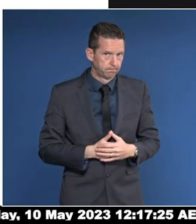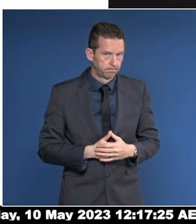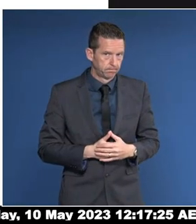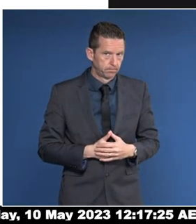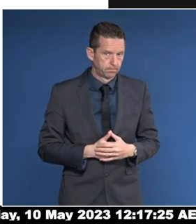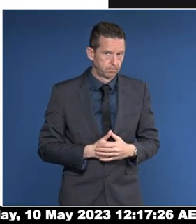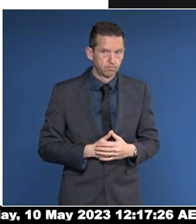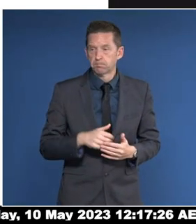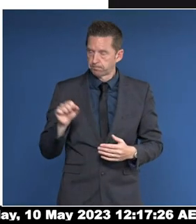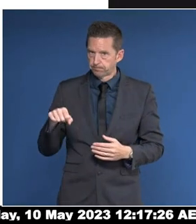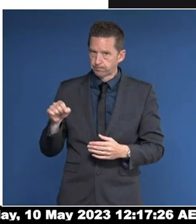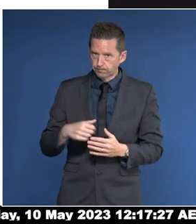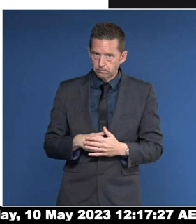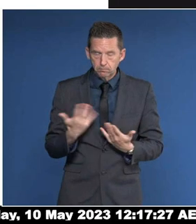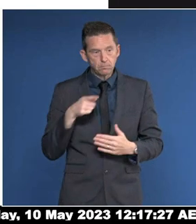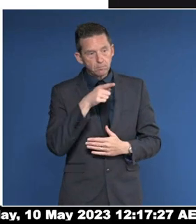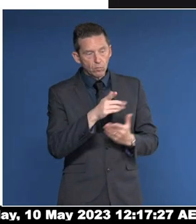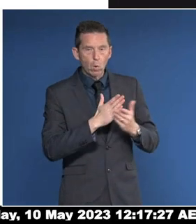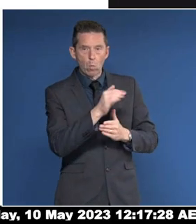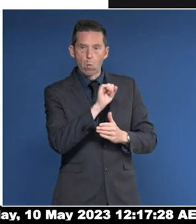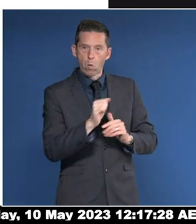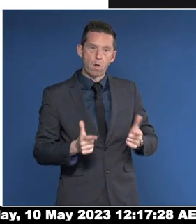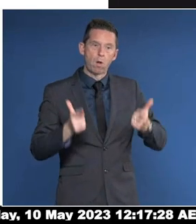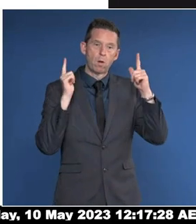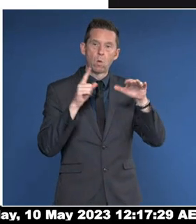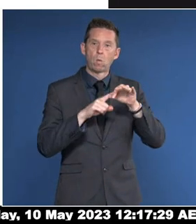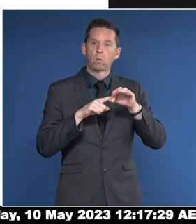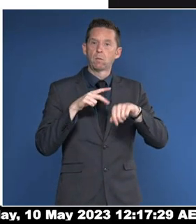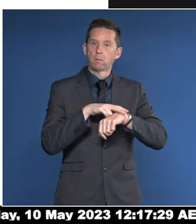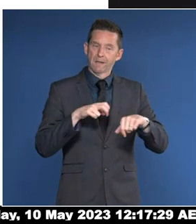Have you in the course of your professional life had opportunity to charge